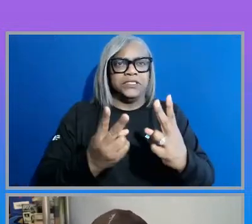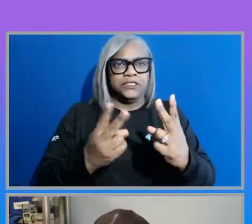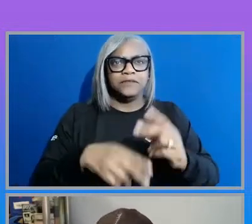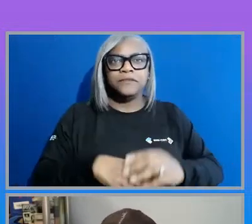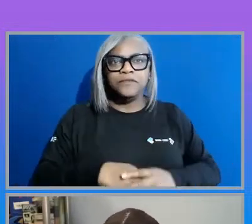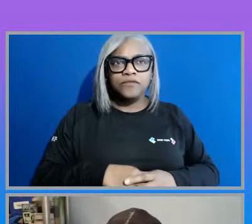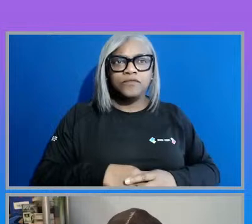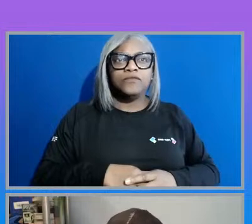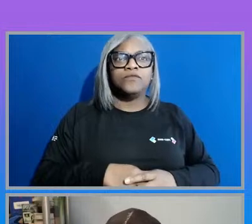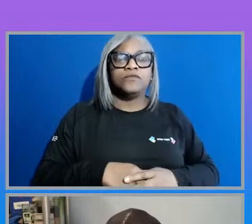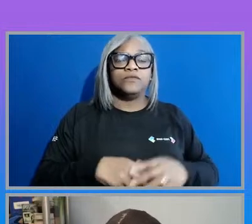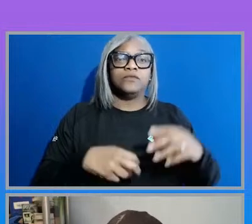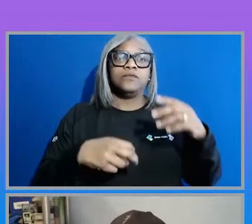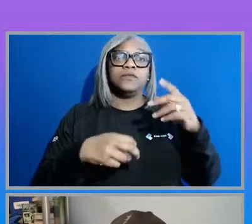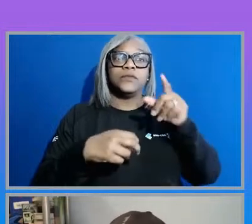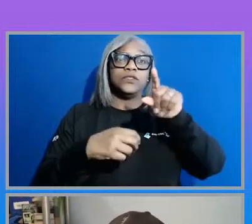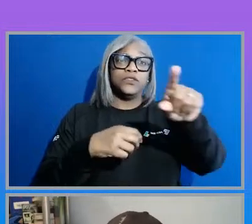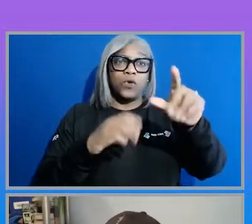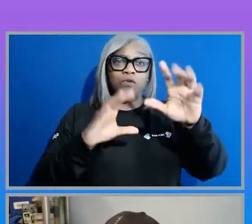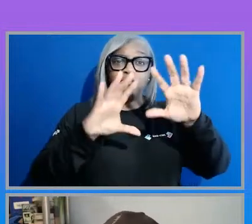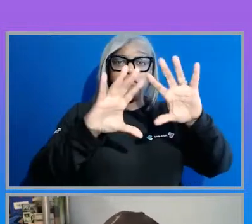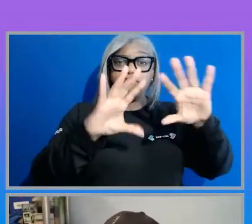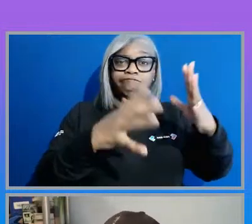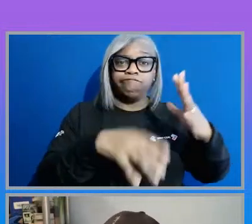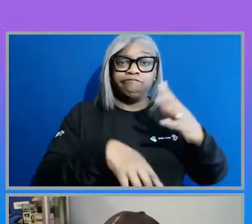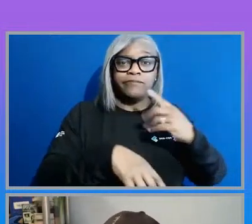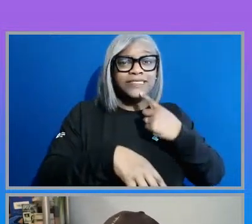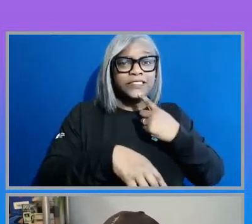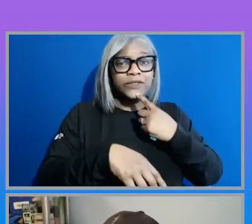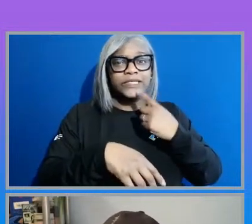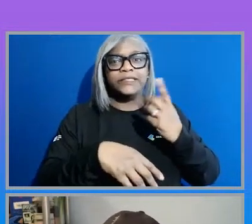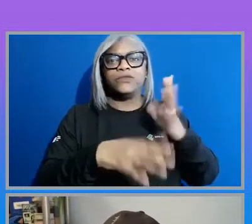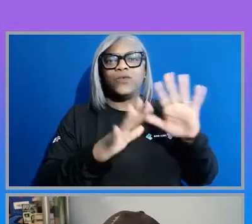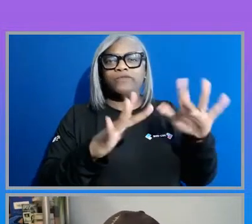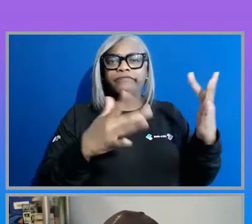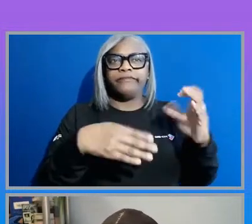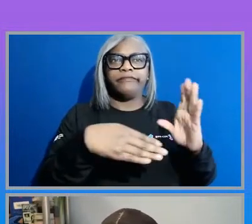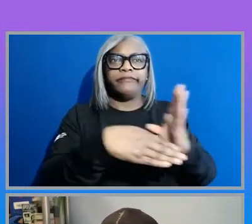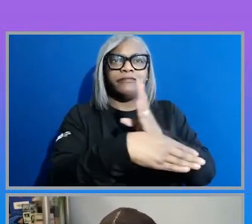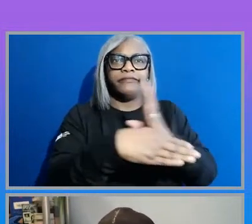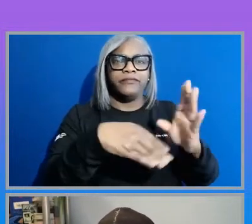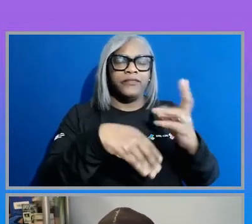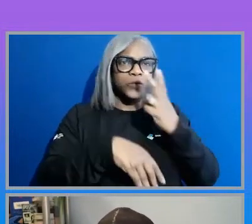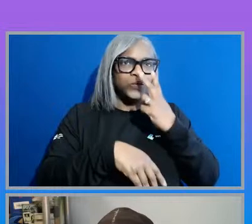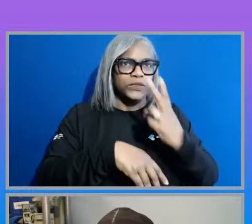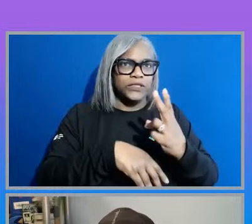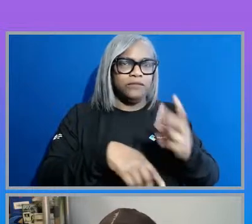see is that we've got issues categorized by severity. We have